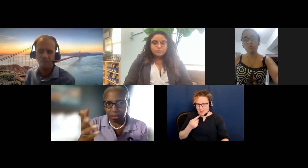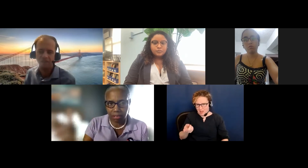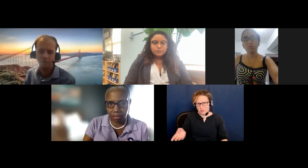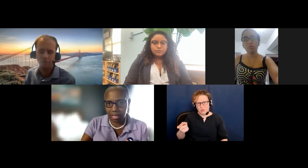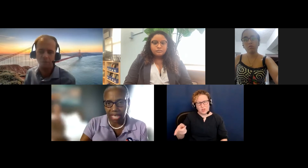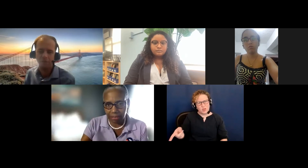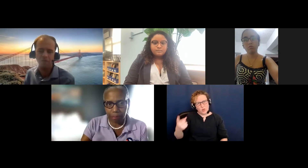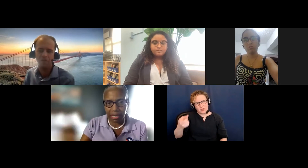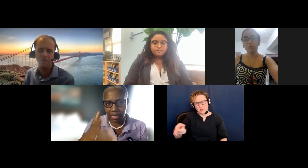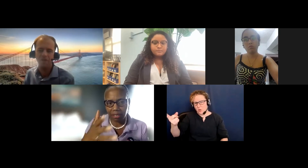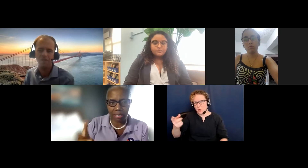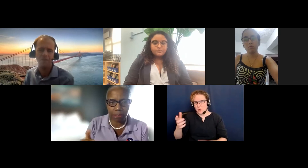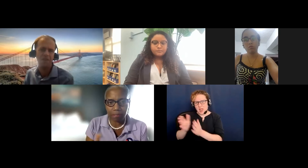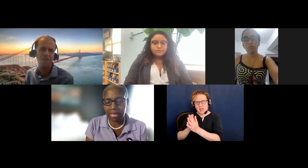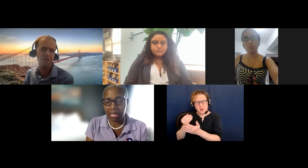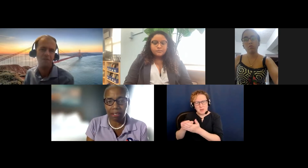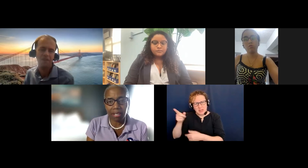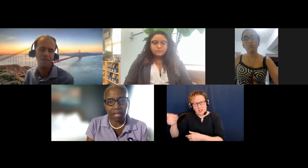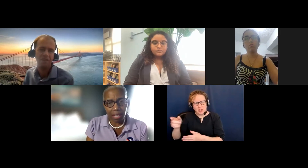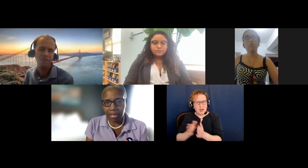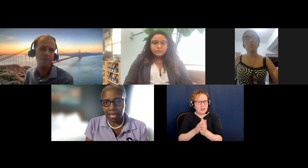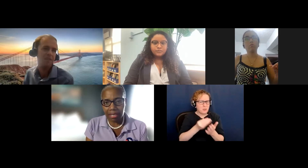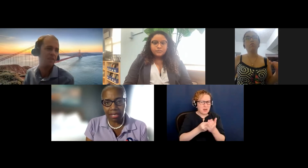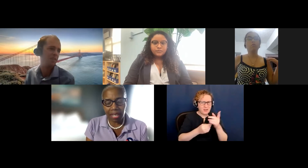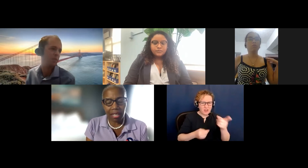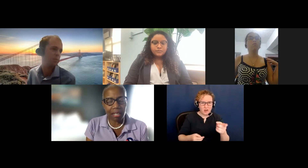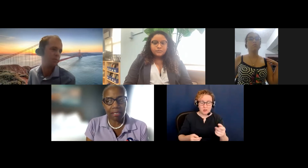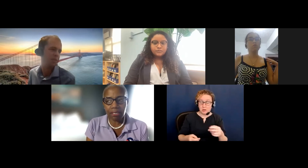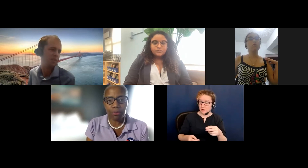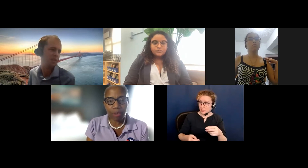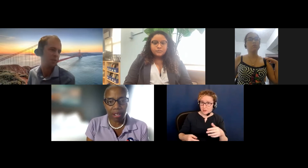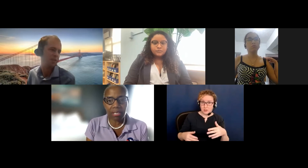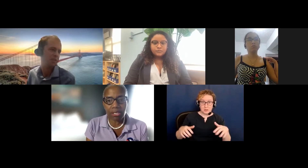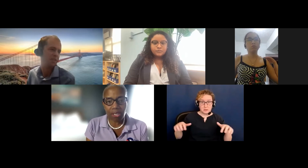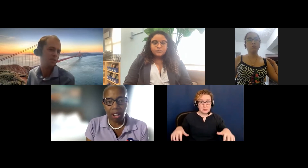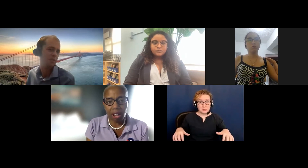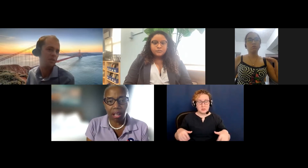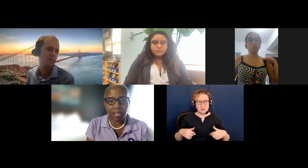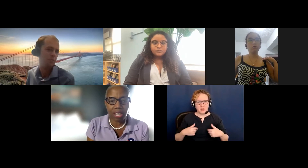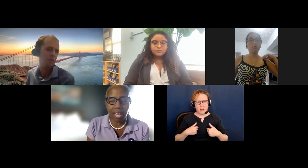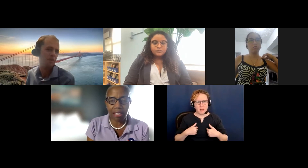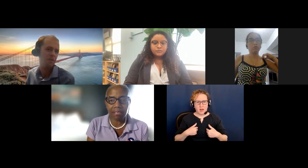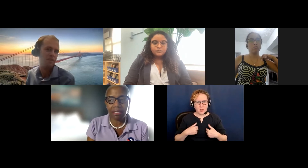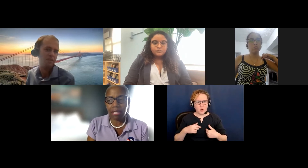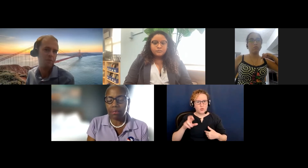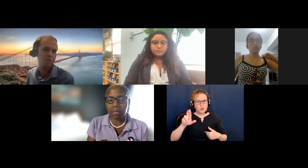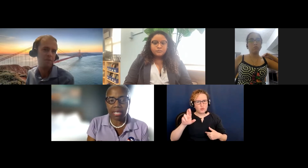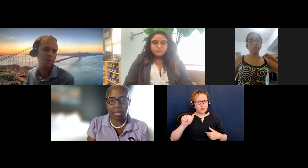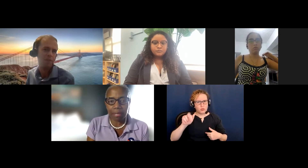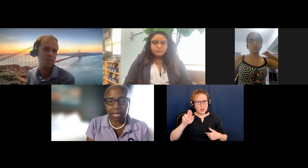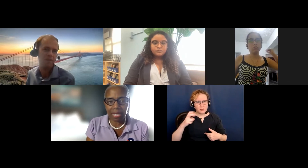do this, ask for money here or ask for many there. You rarely saw a child with a disability